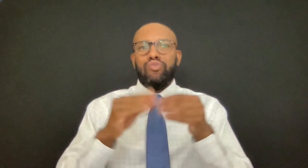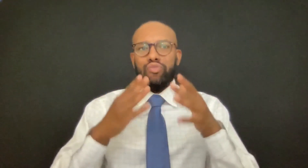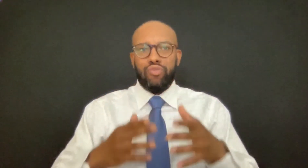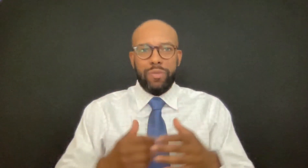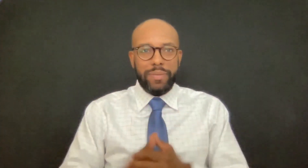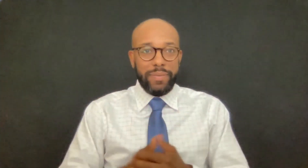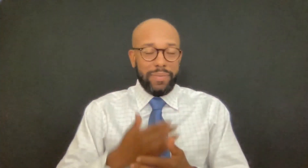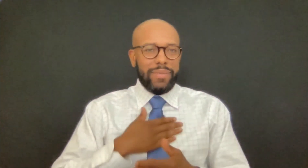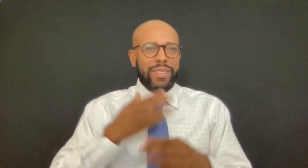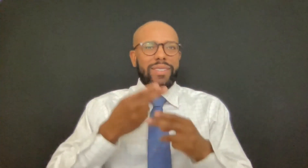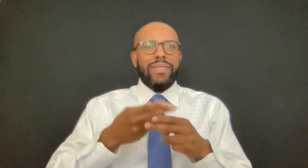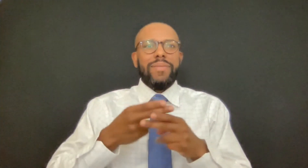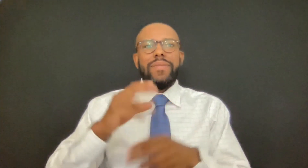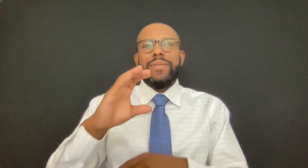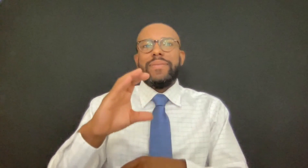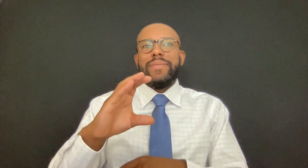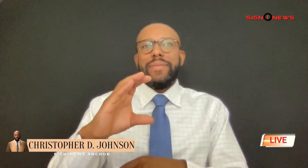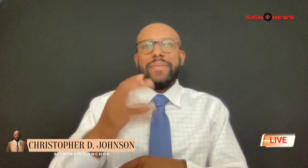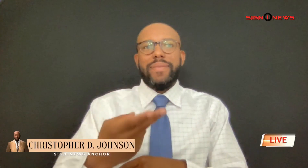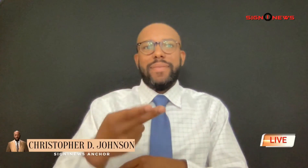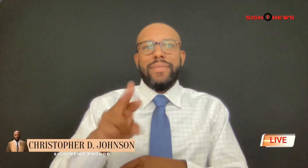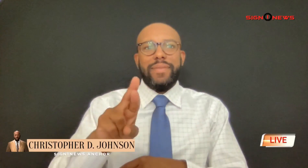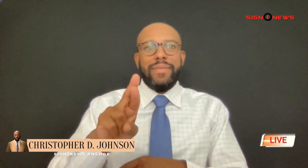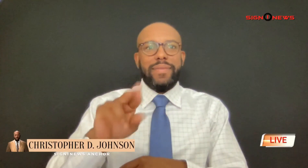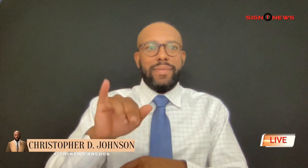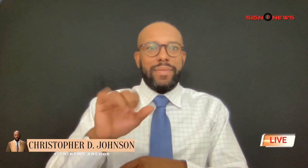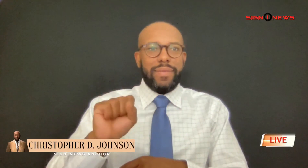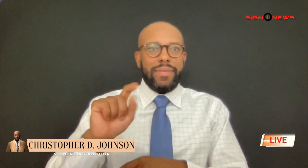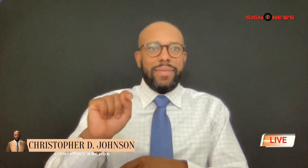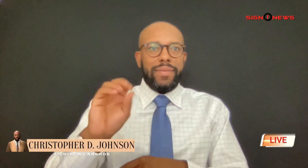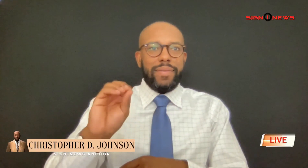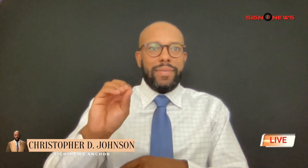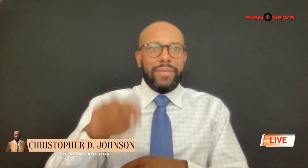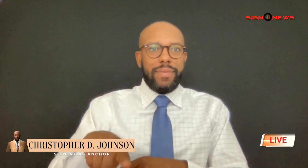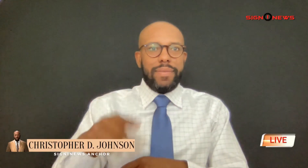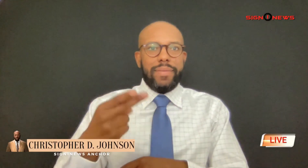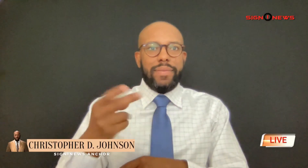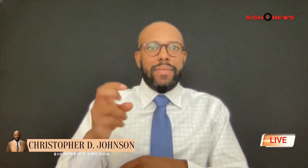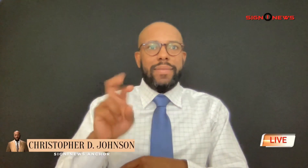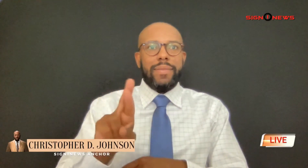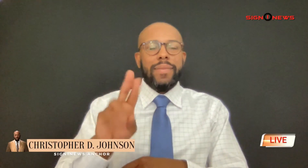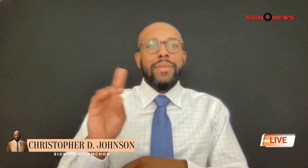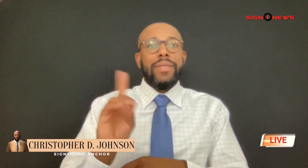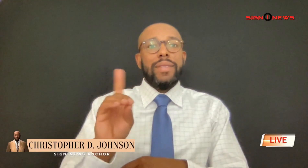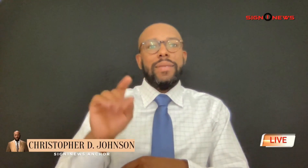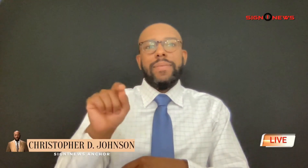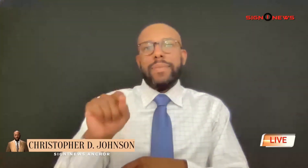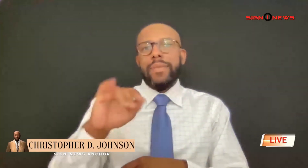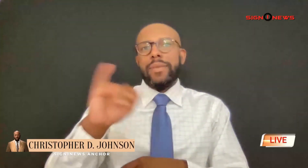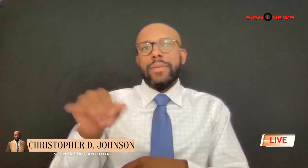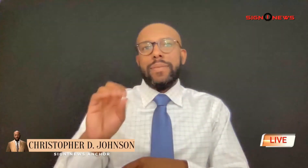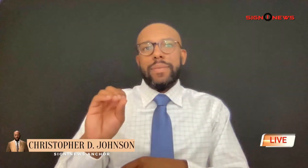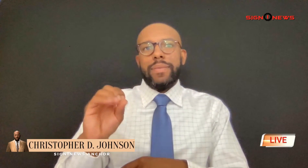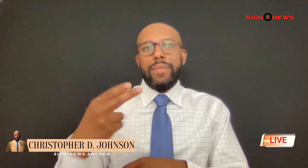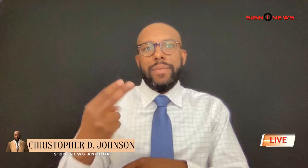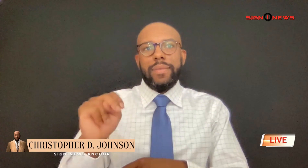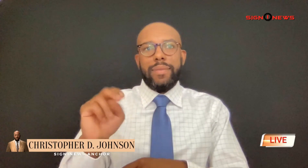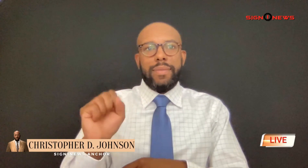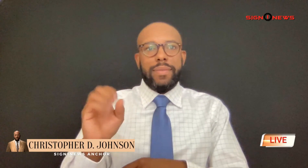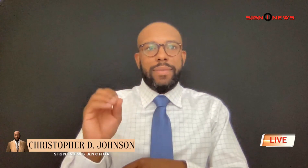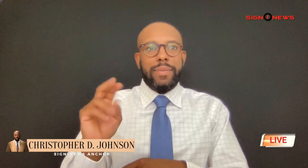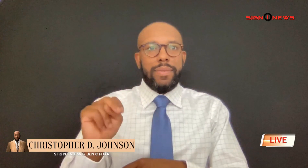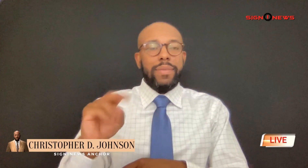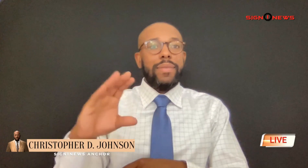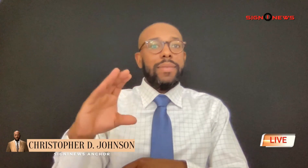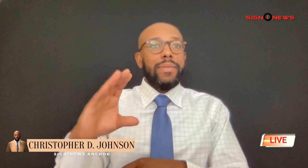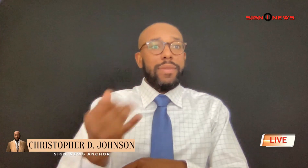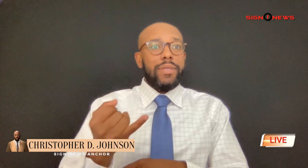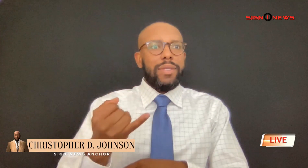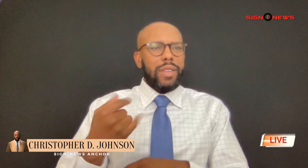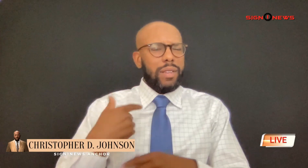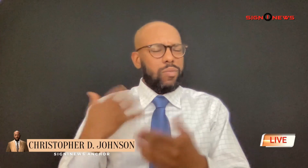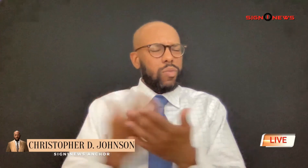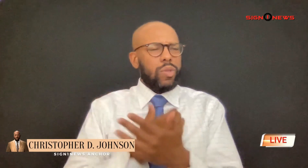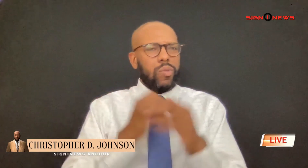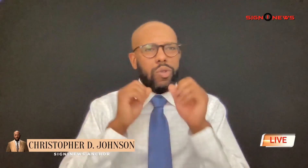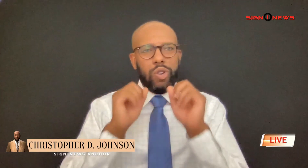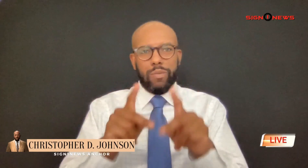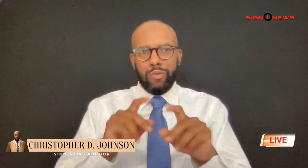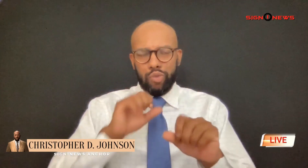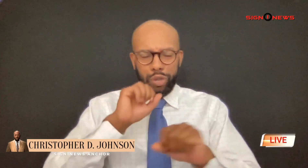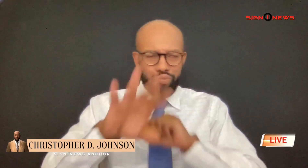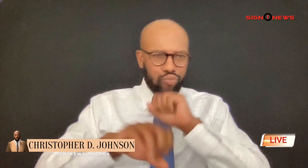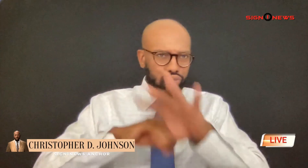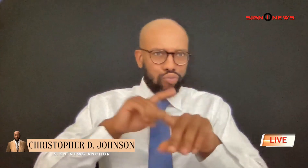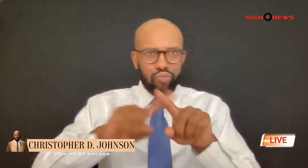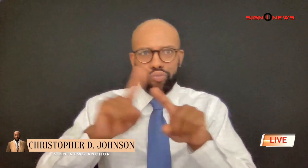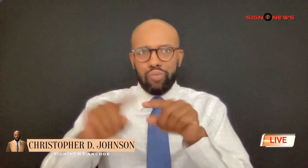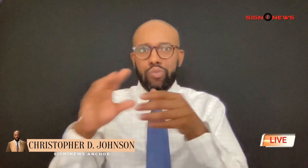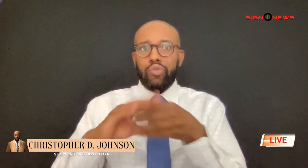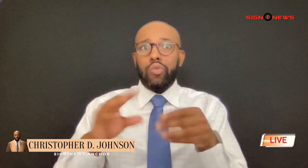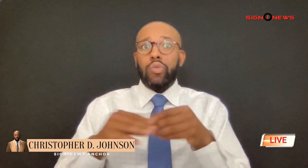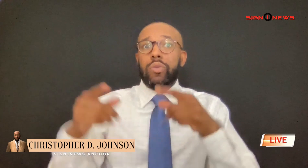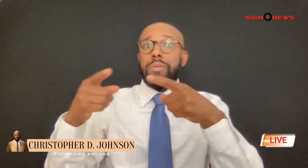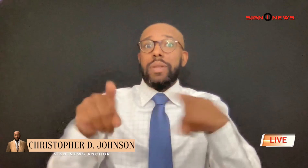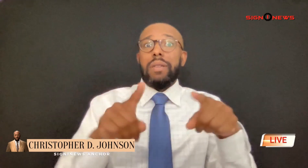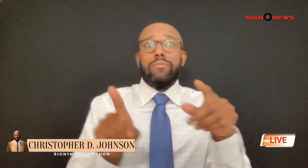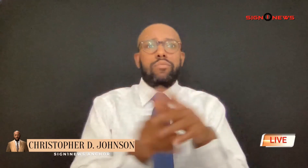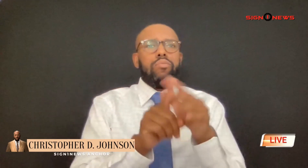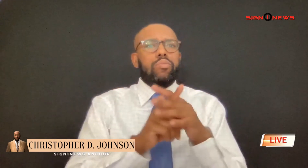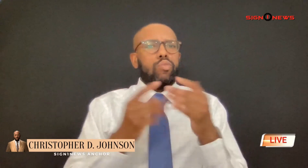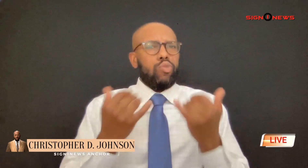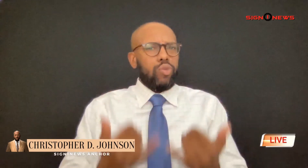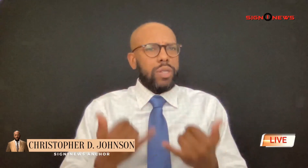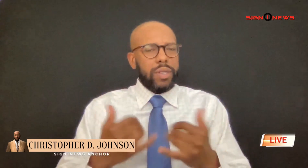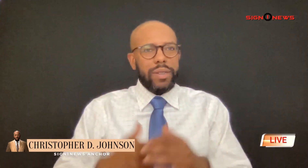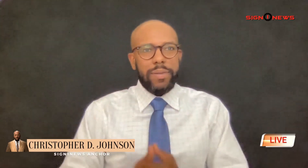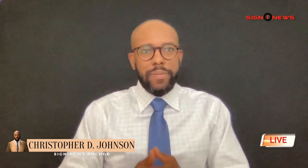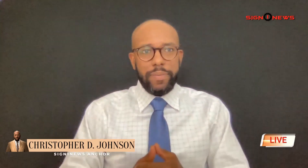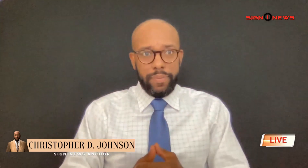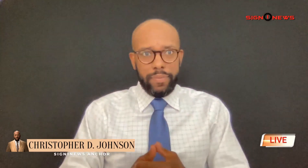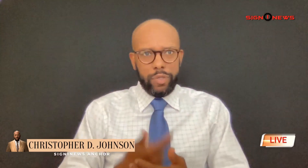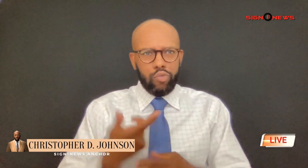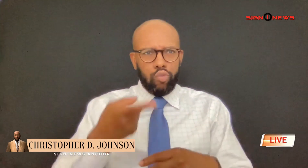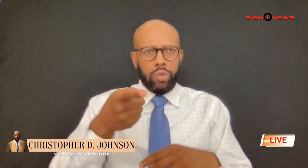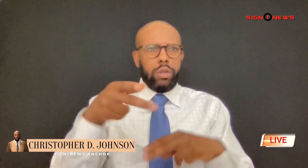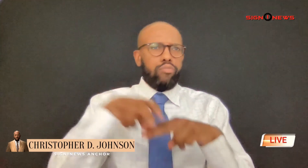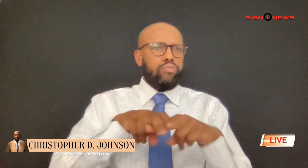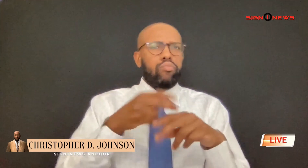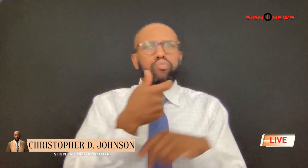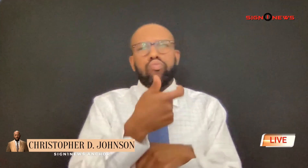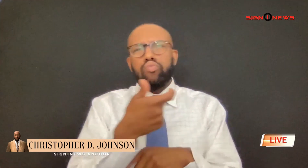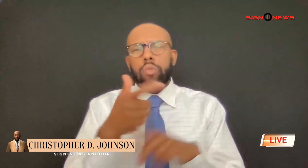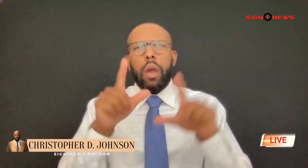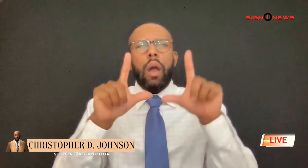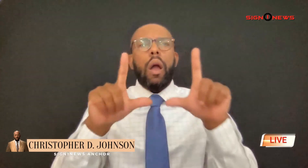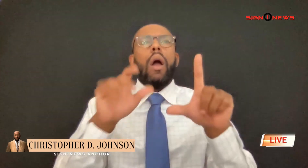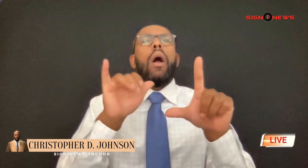I m good I'm Sign1News anchor Christopher Johnson Here's a quick look at the top trending